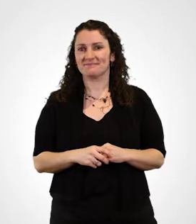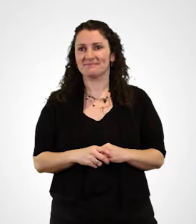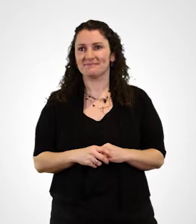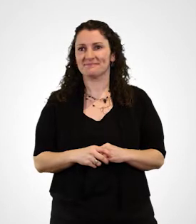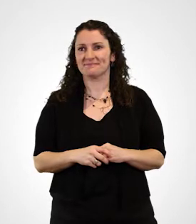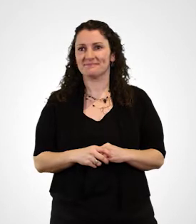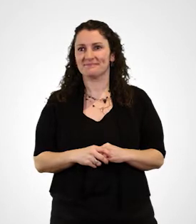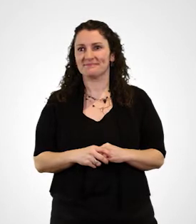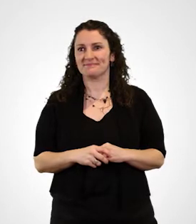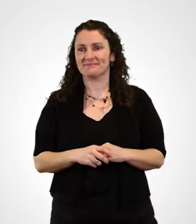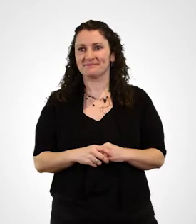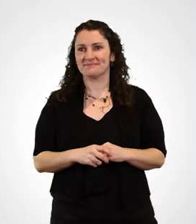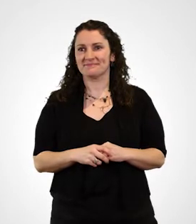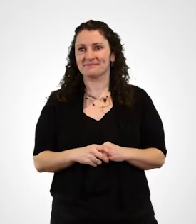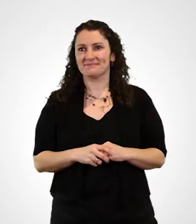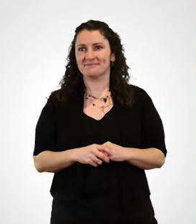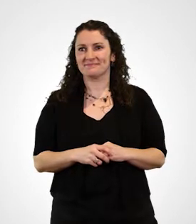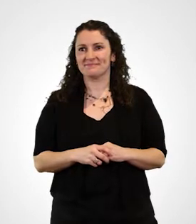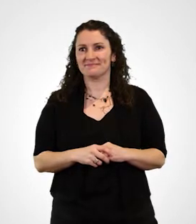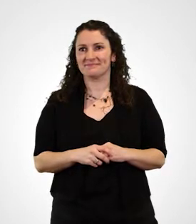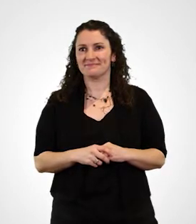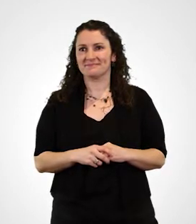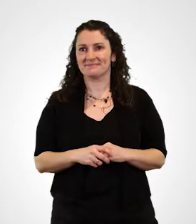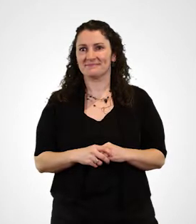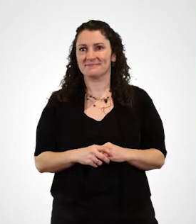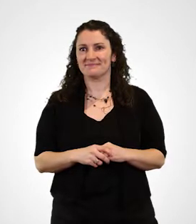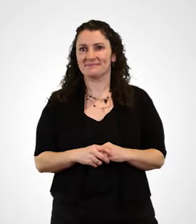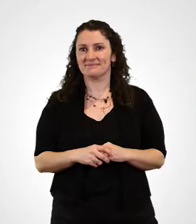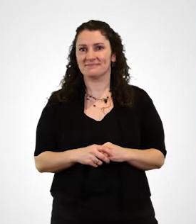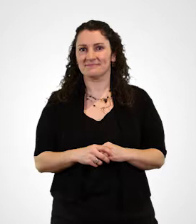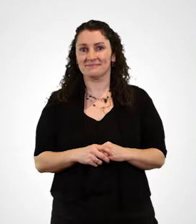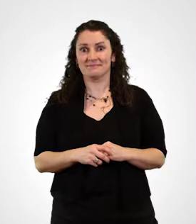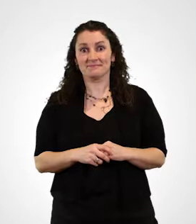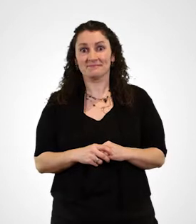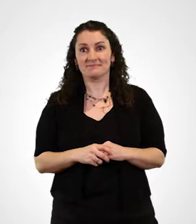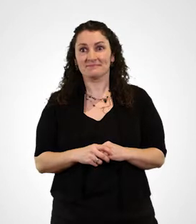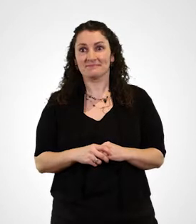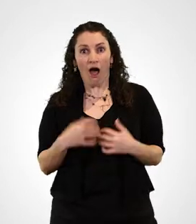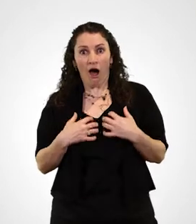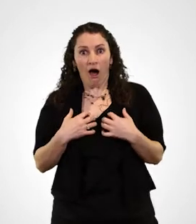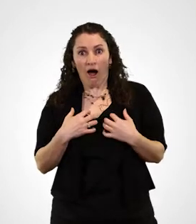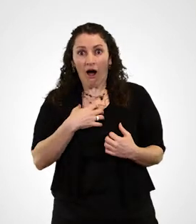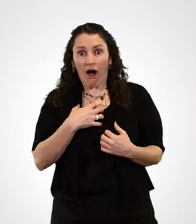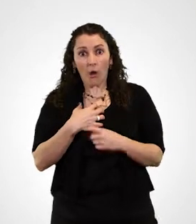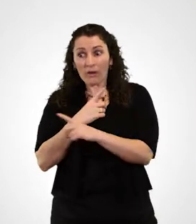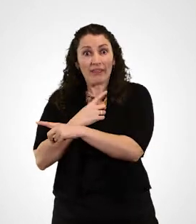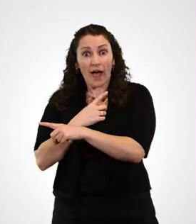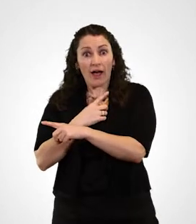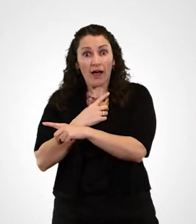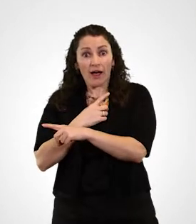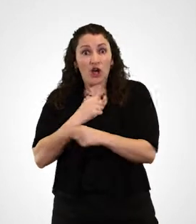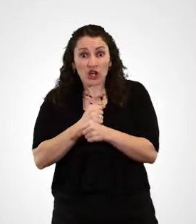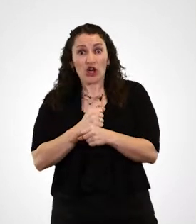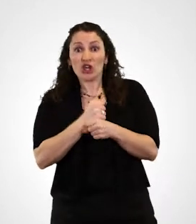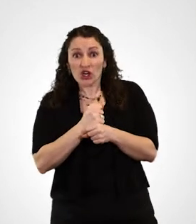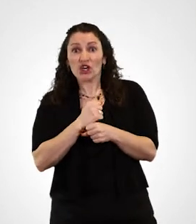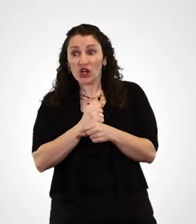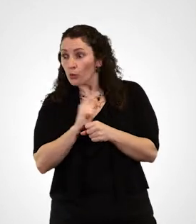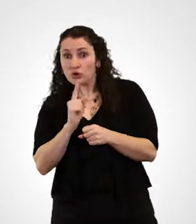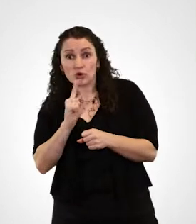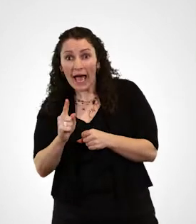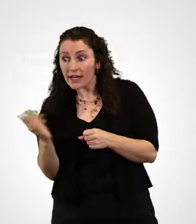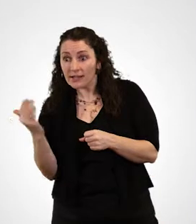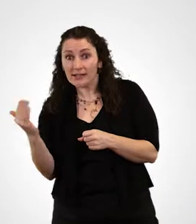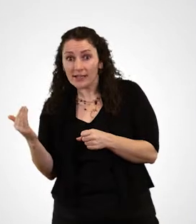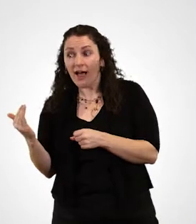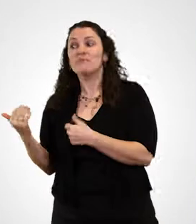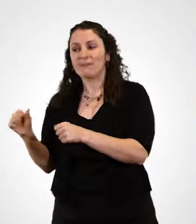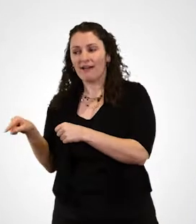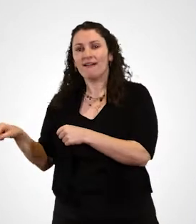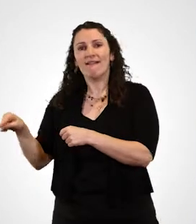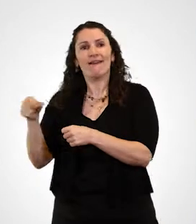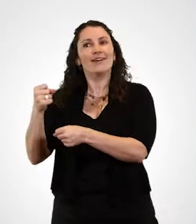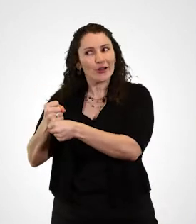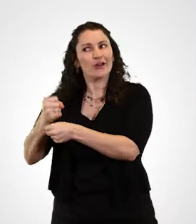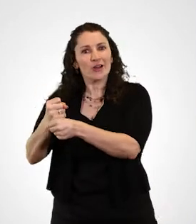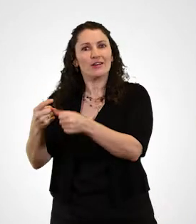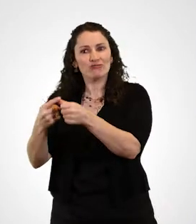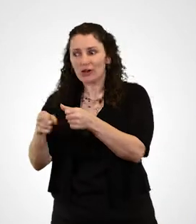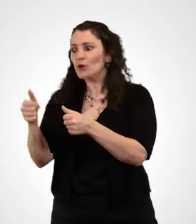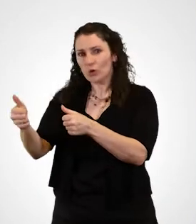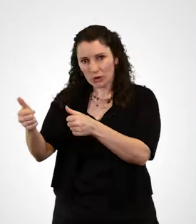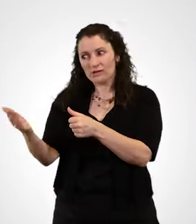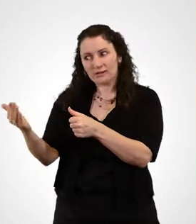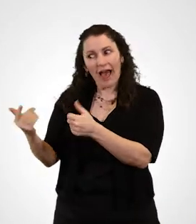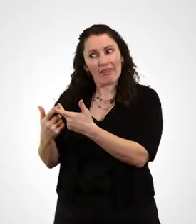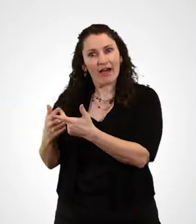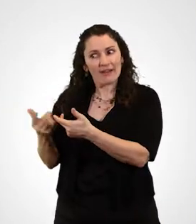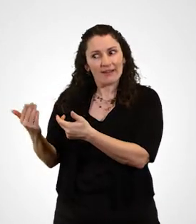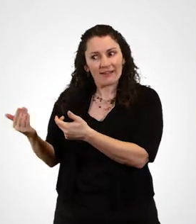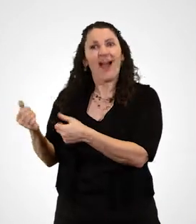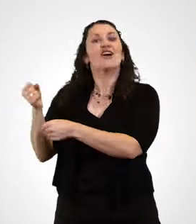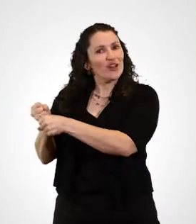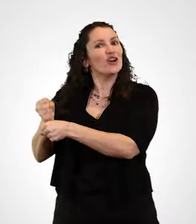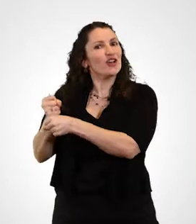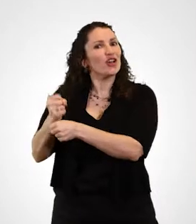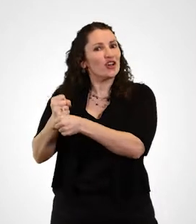Good job. G, g, g.